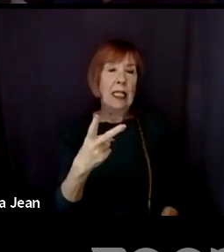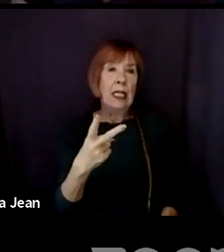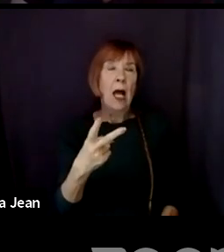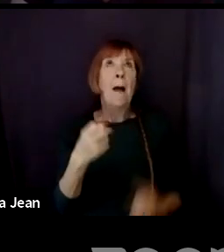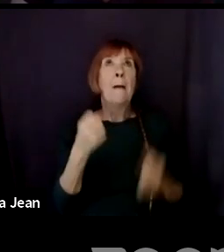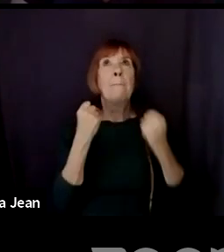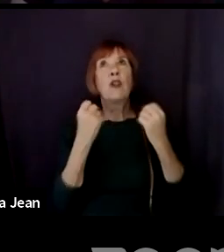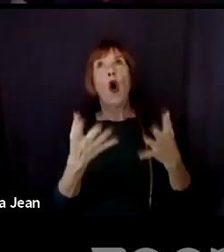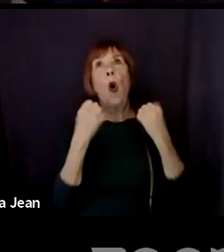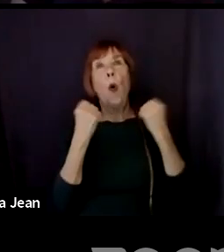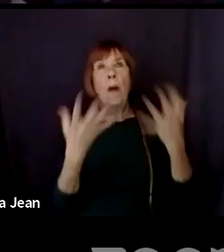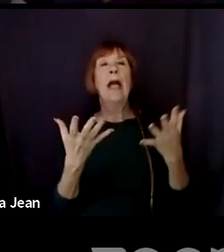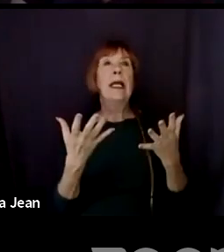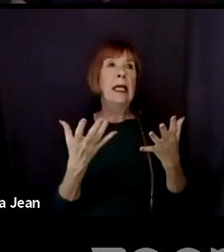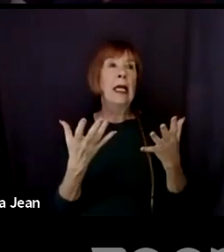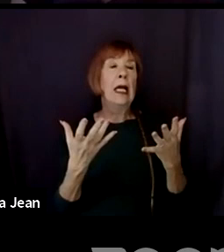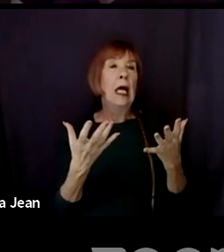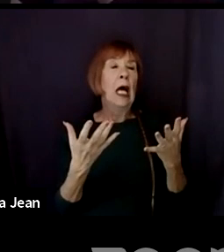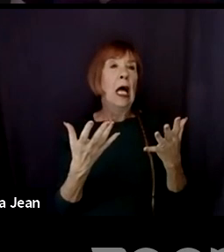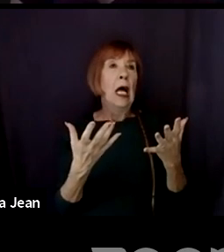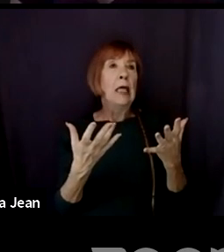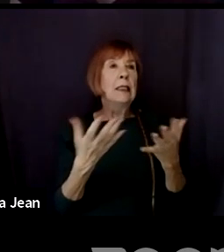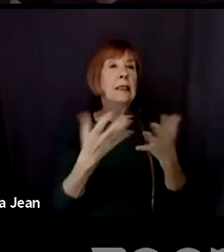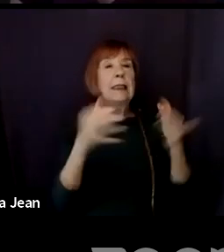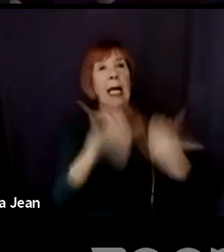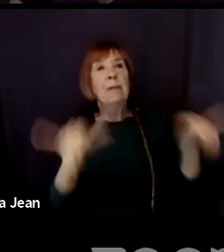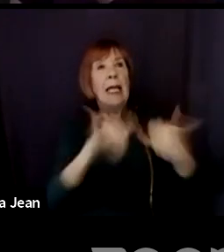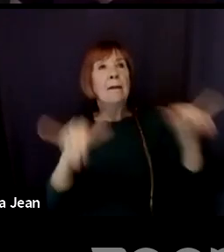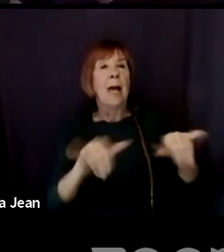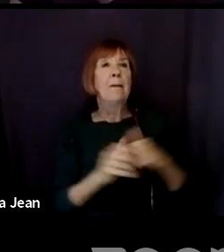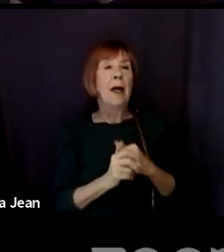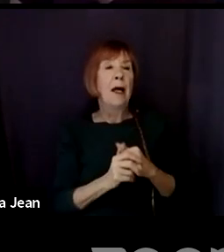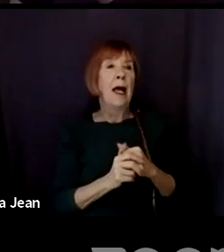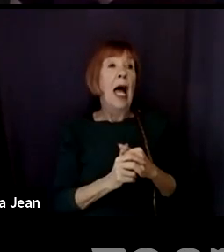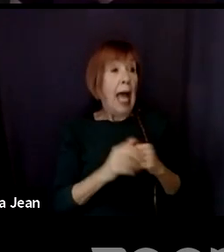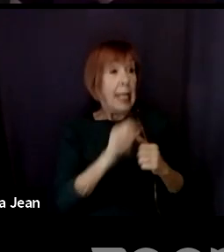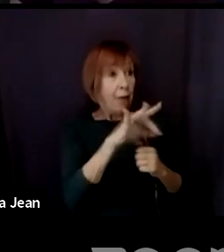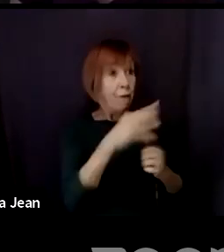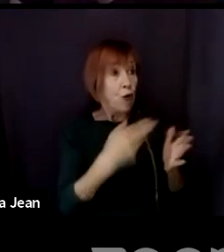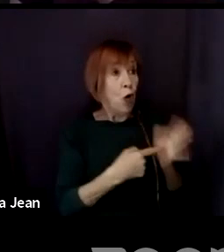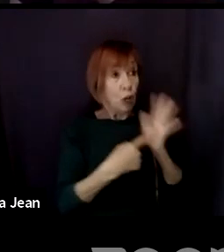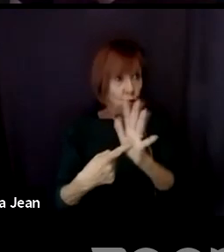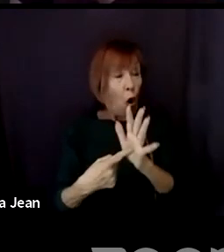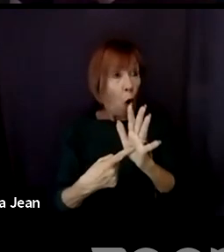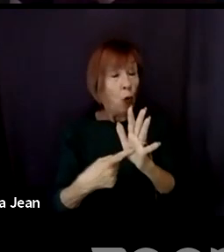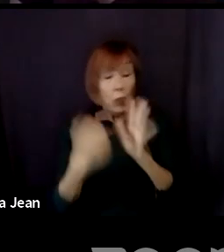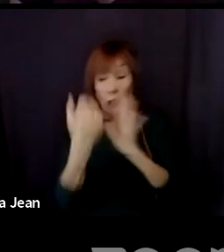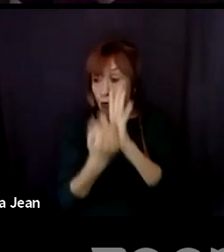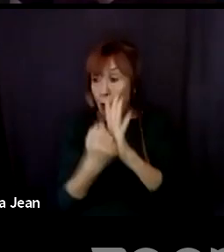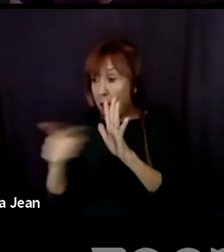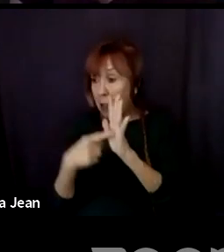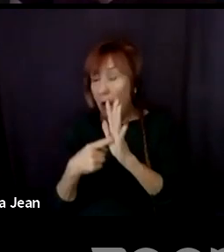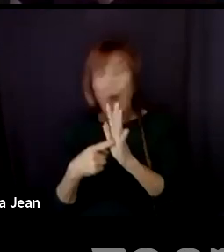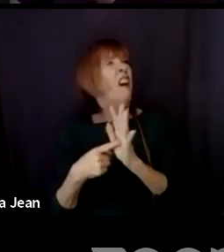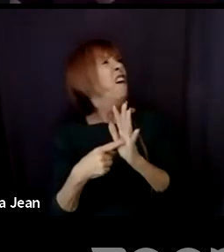oh, we already have that in development. And so, there's just ideas are amorphous,